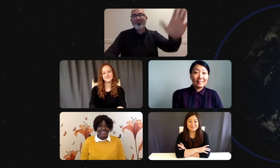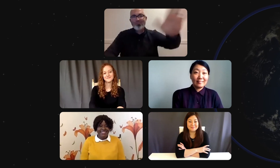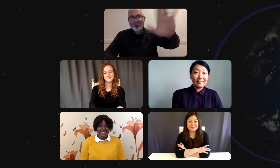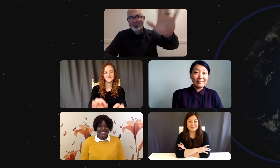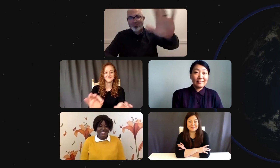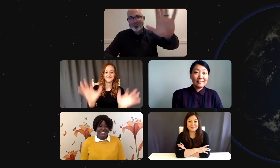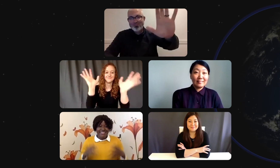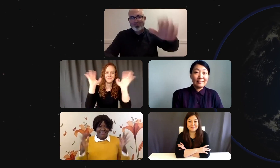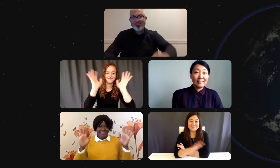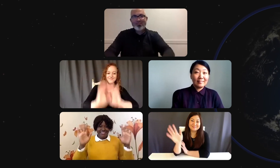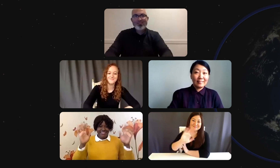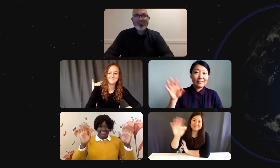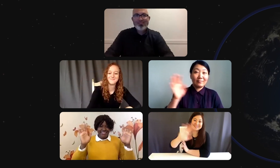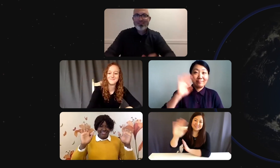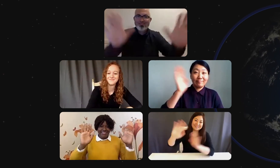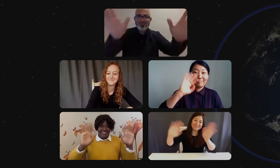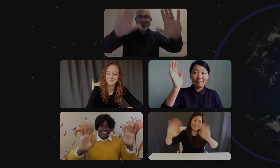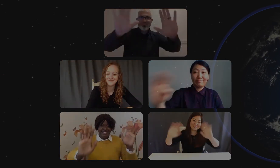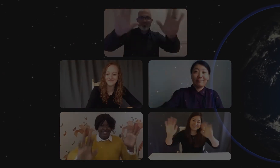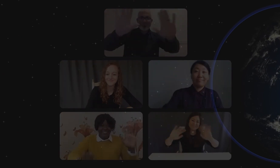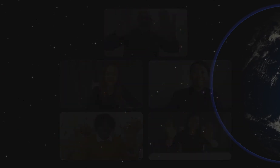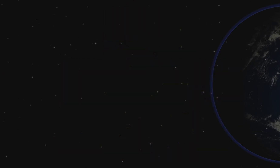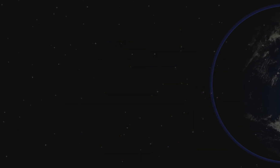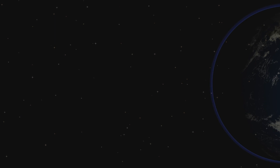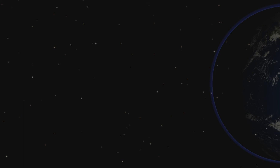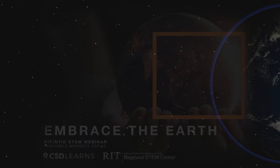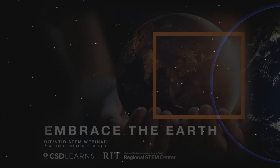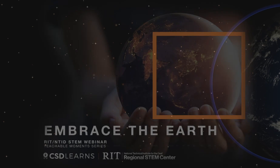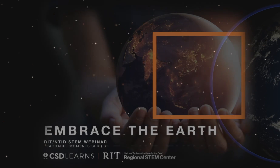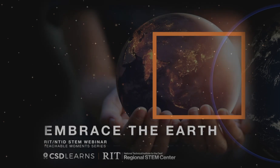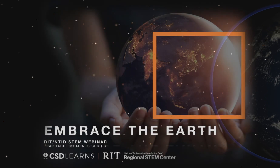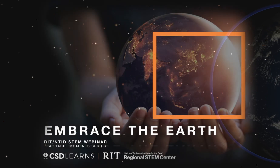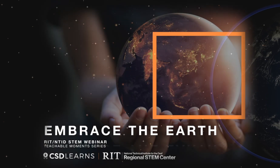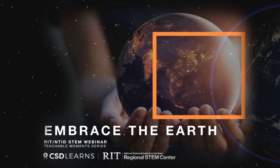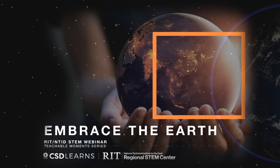Thank you and see you next time. [WEBINAR ENDS, 2 PM EST]